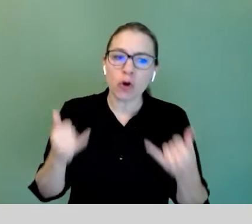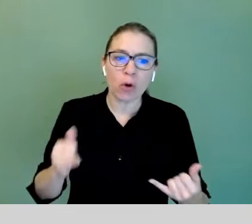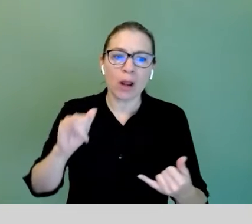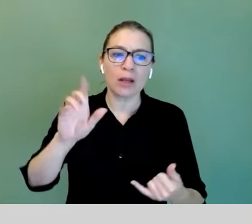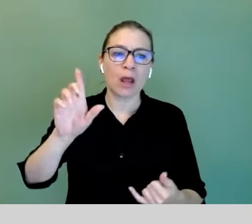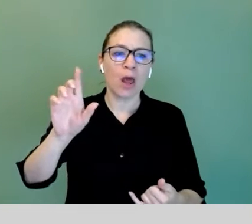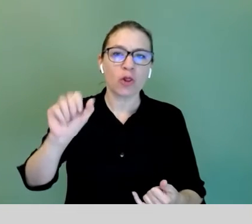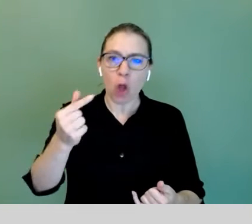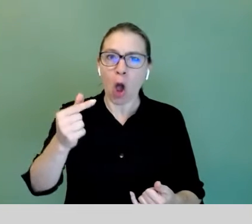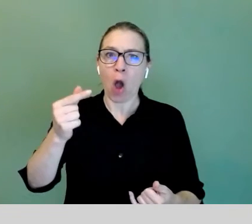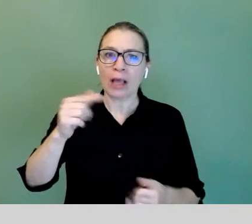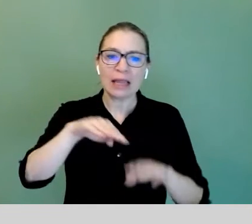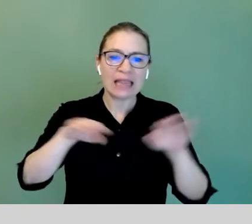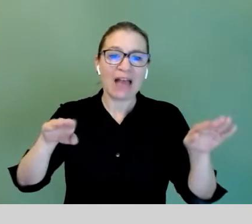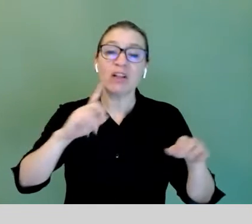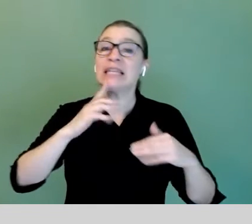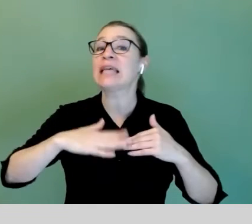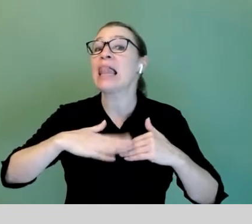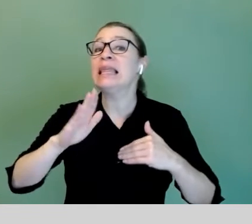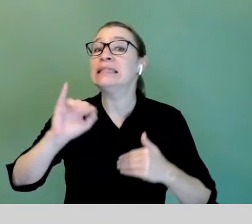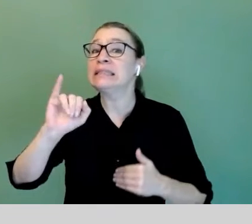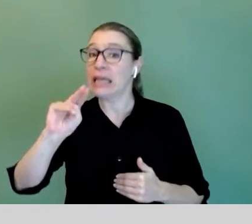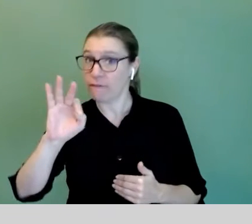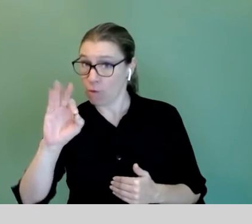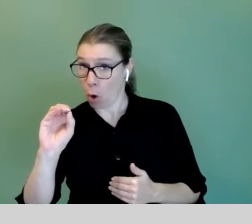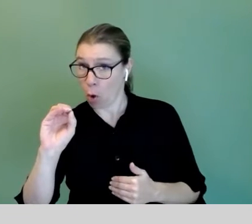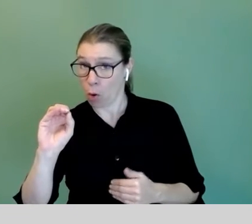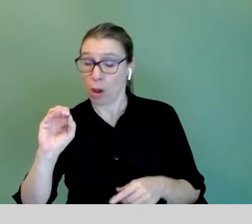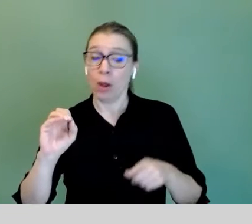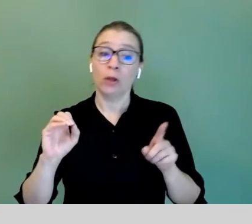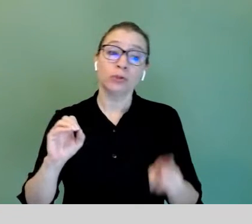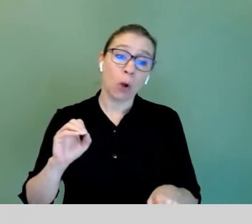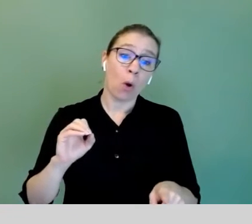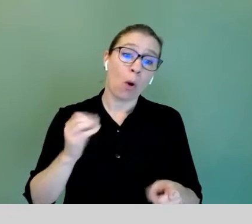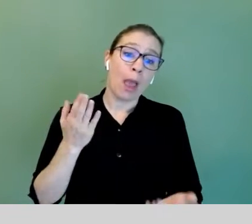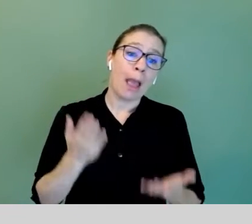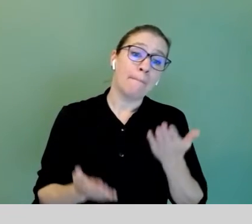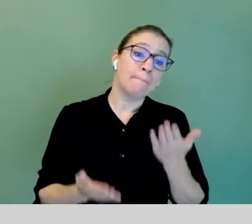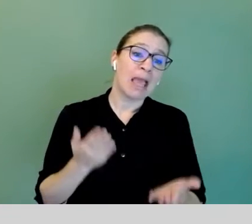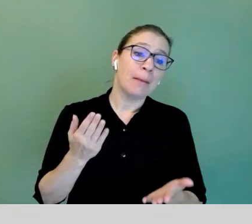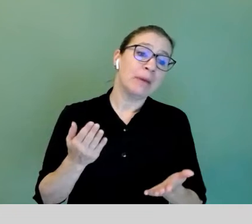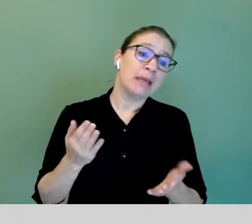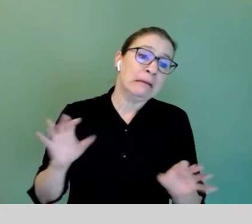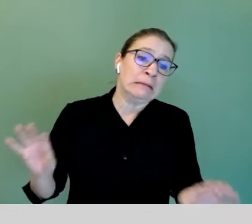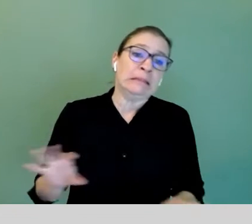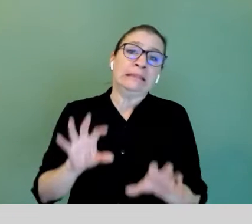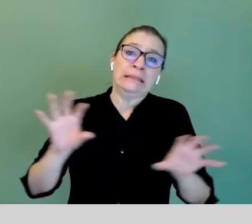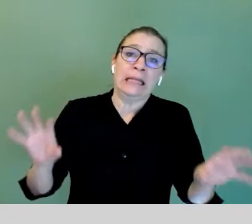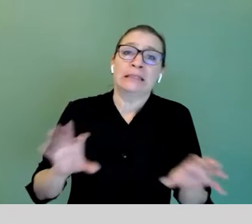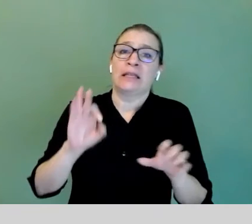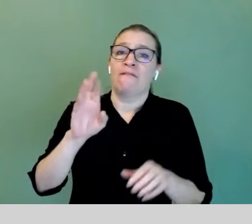if the current log level is at least info. So you save, maybe expensive formatting of strings